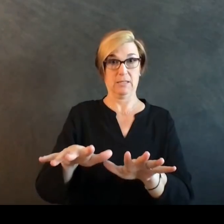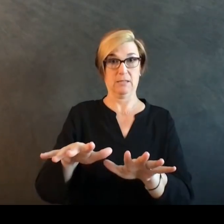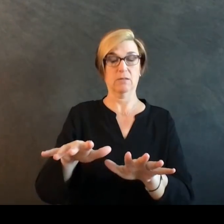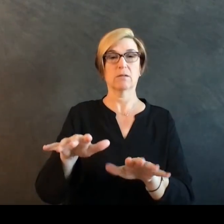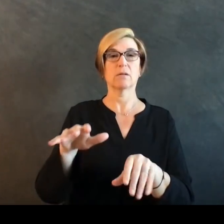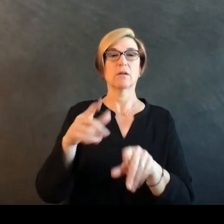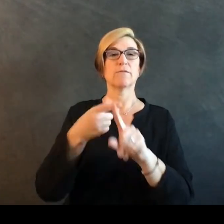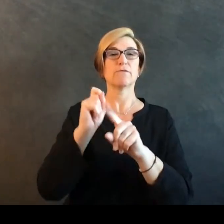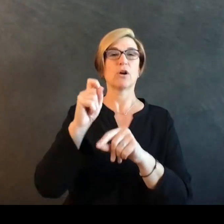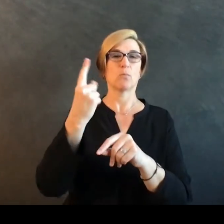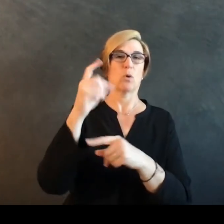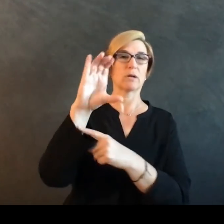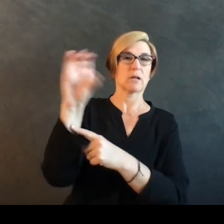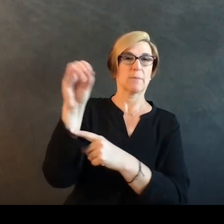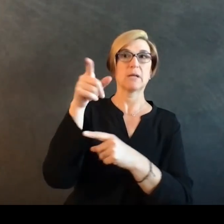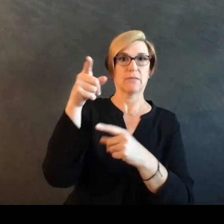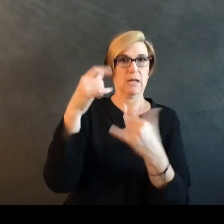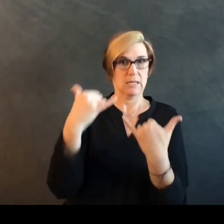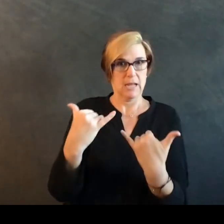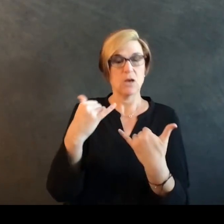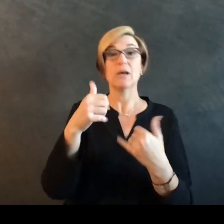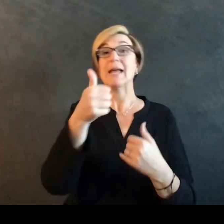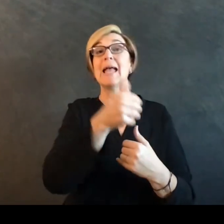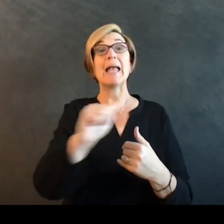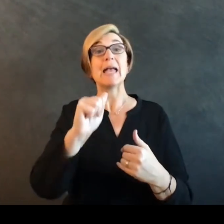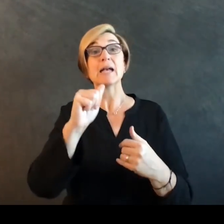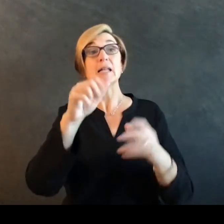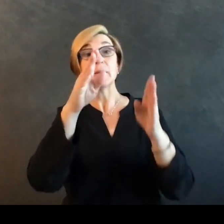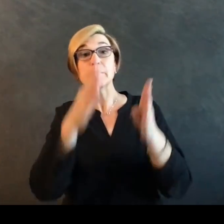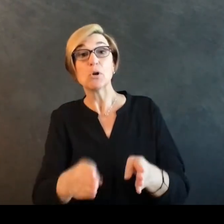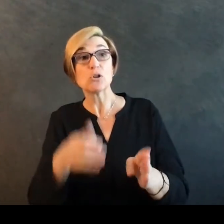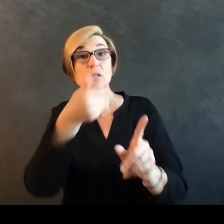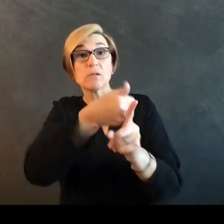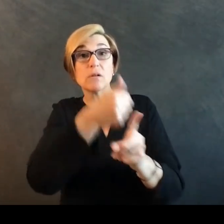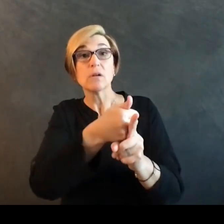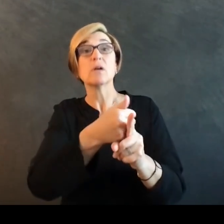people who have recovered and to understand their immune response and